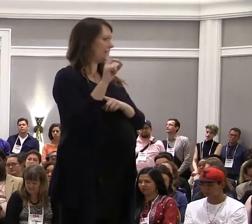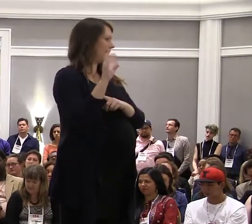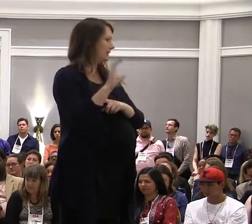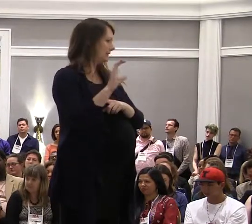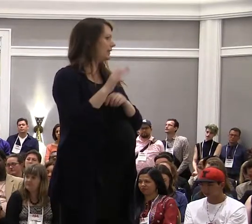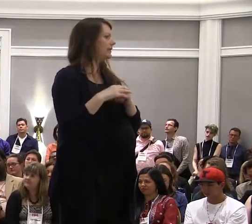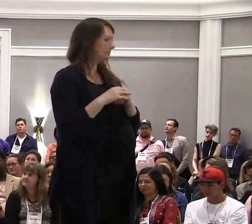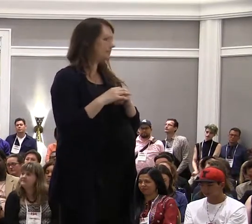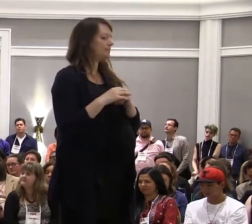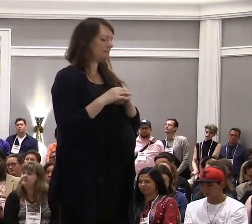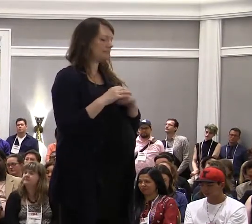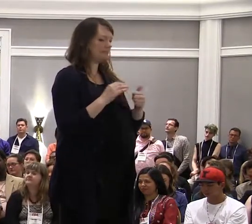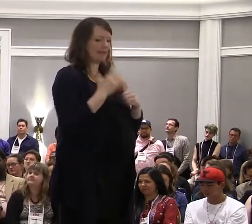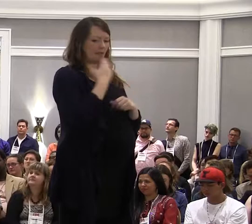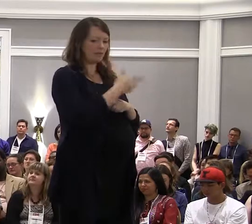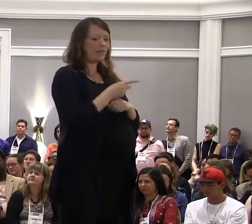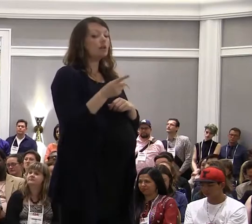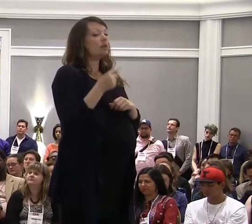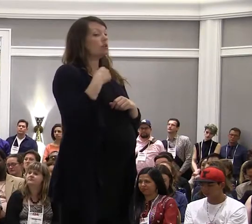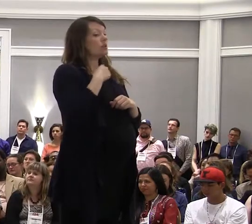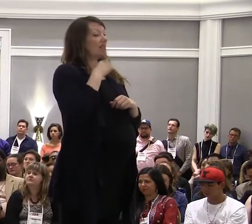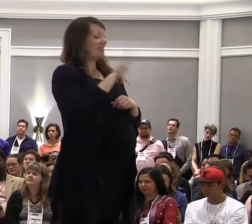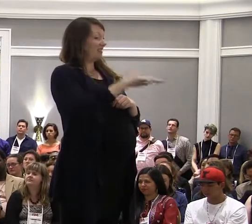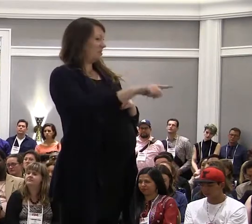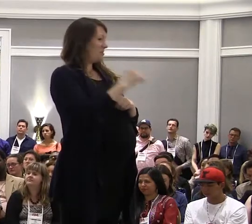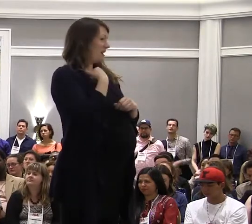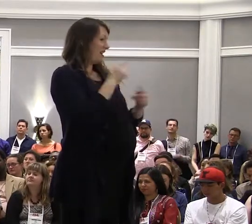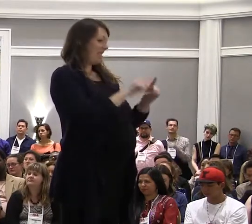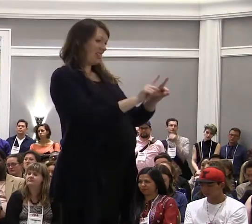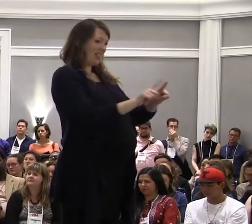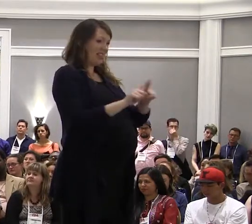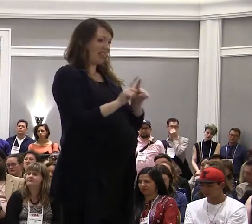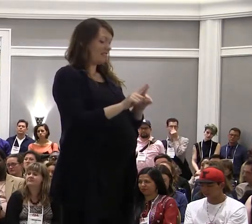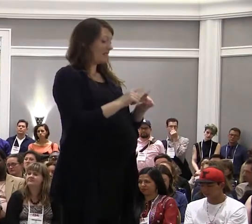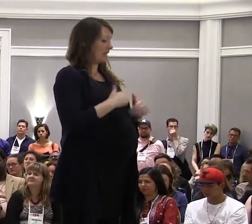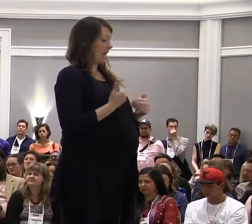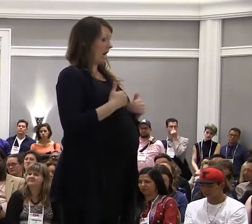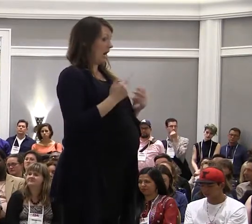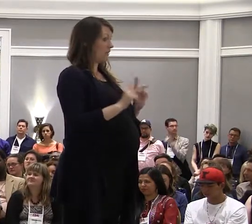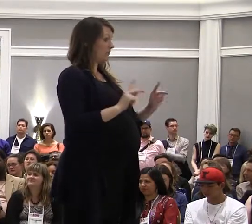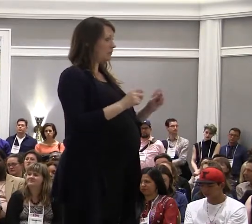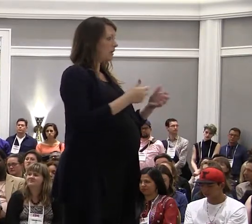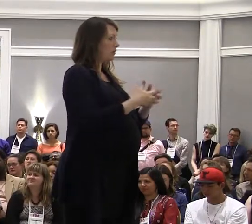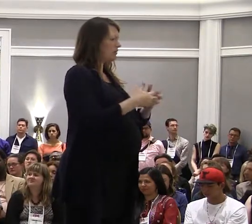She's said, "Listen, you've got all these groups of younger folks coming together. What about us older folks?